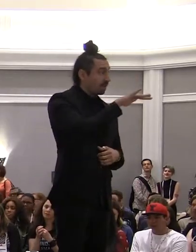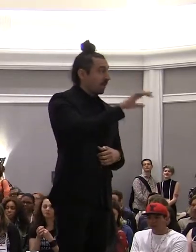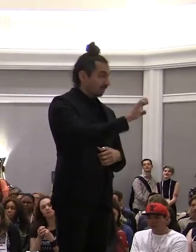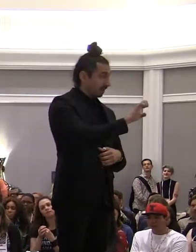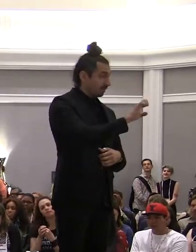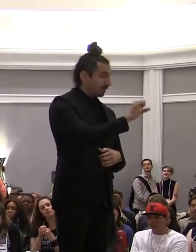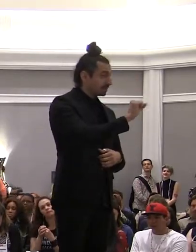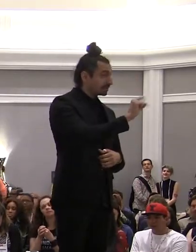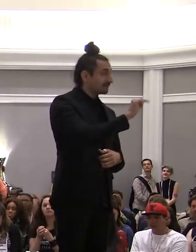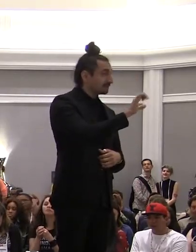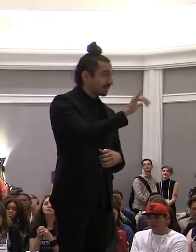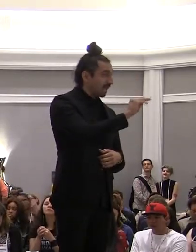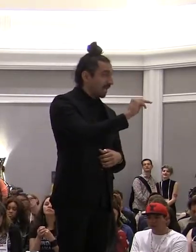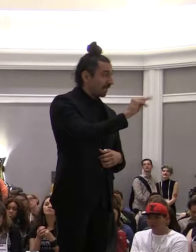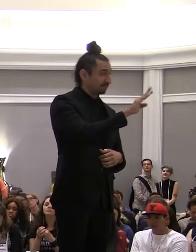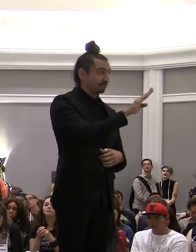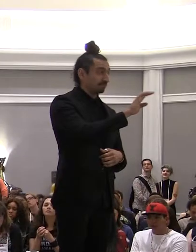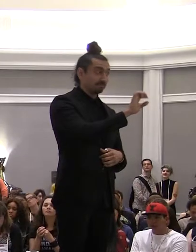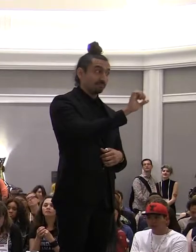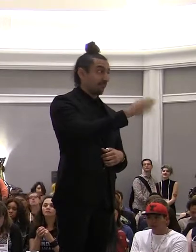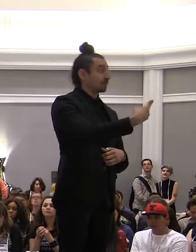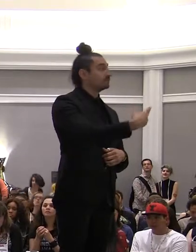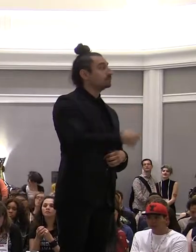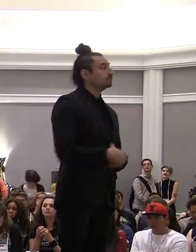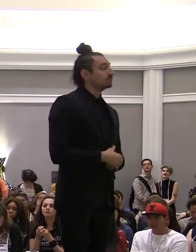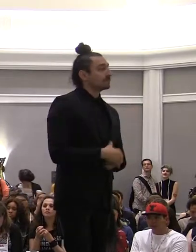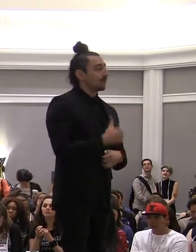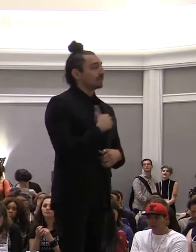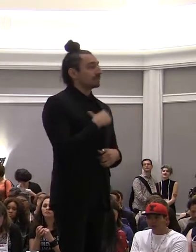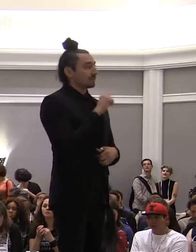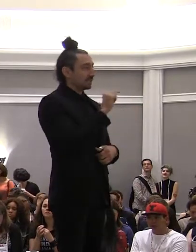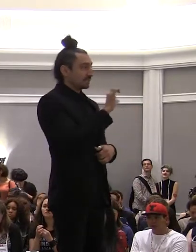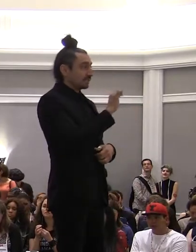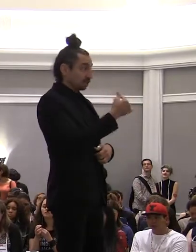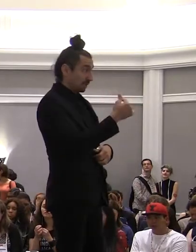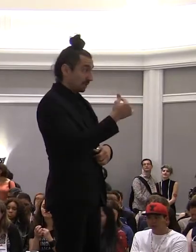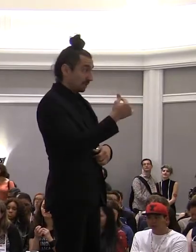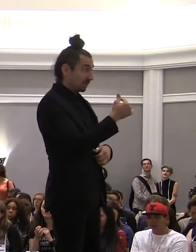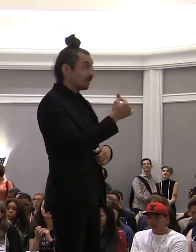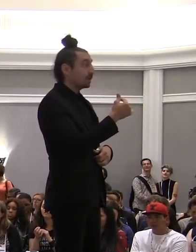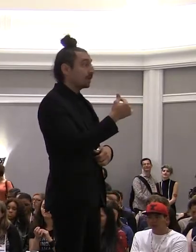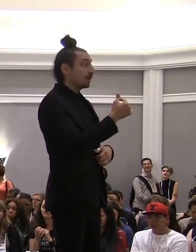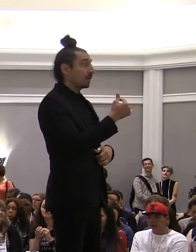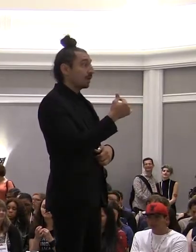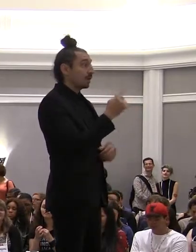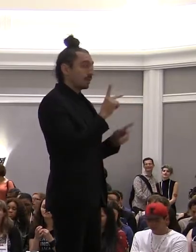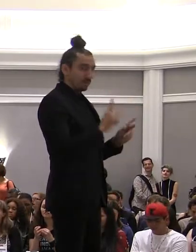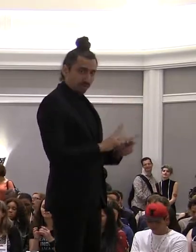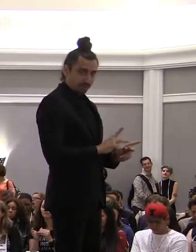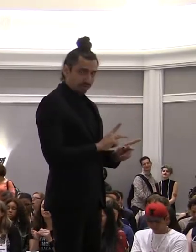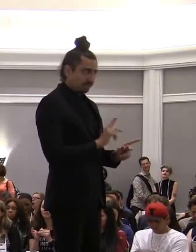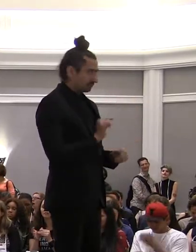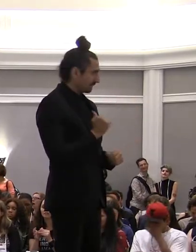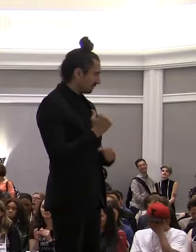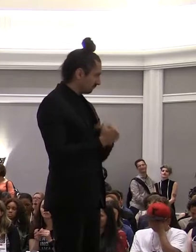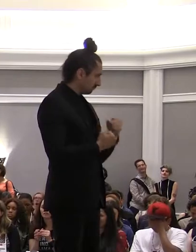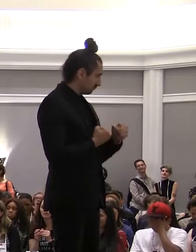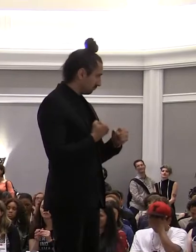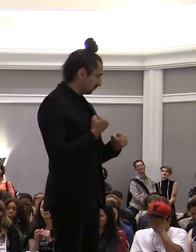and I am a TCG Fox Fellow, Round 10. Very proud to be so.